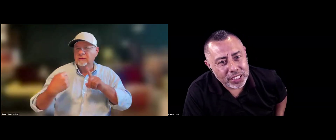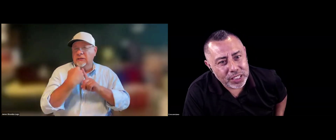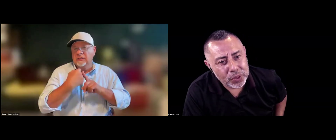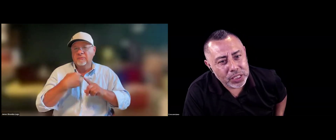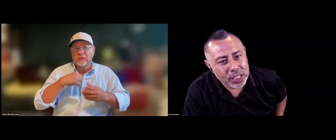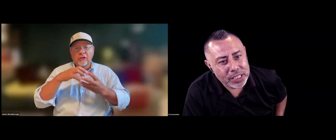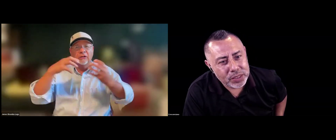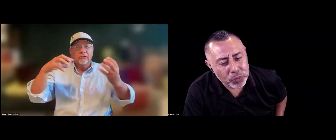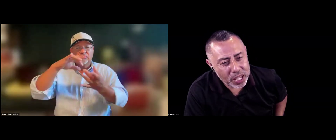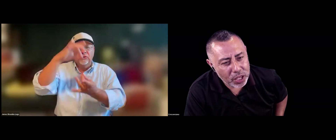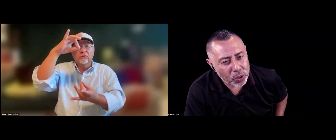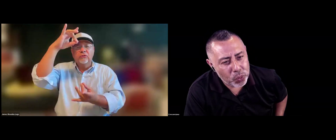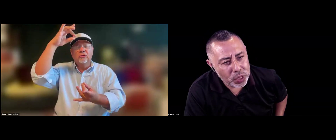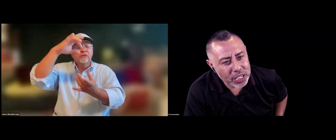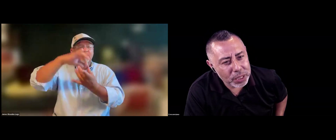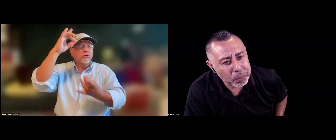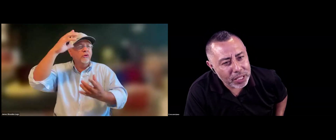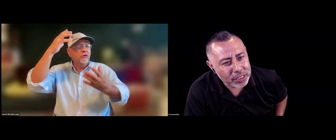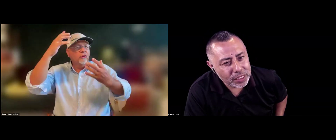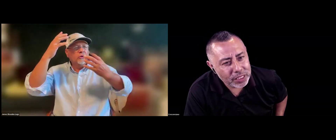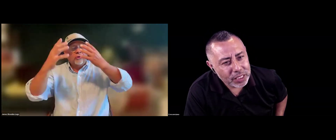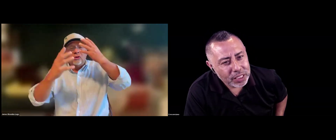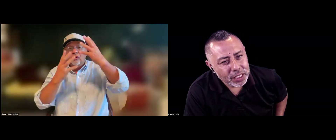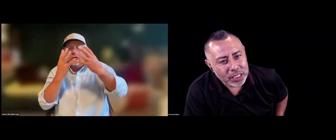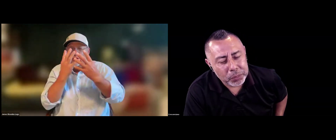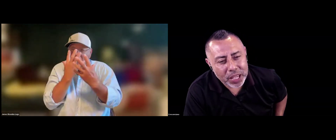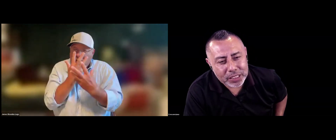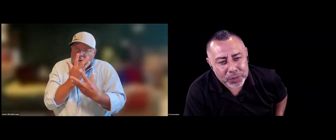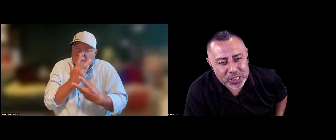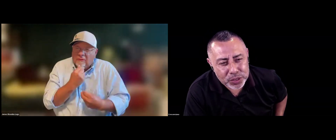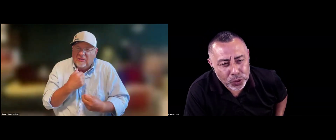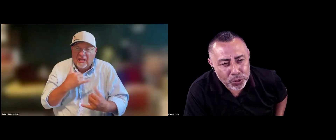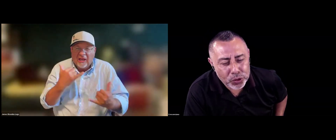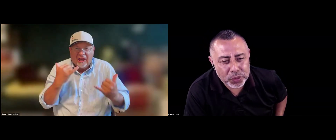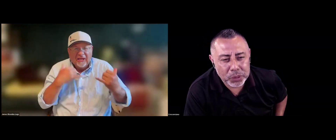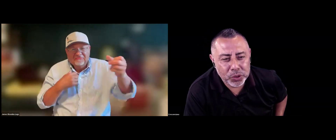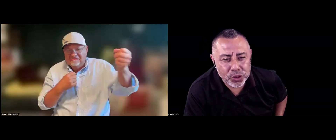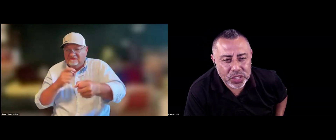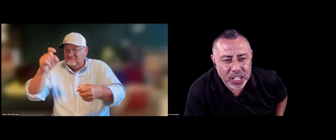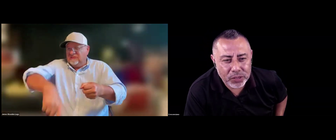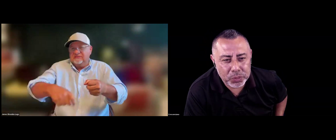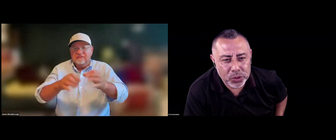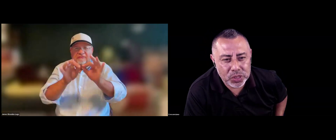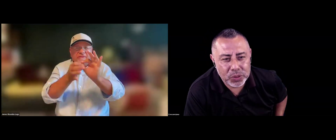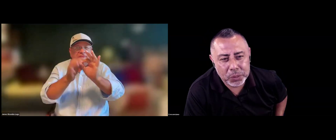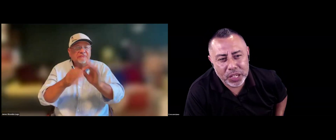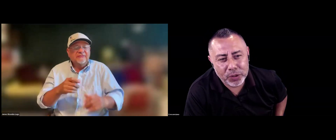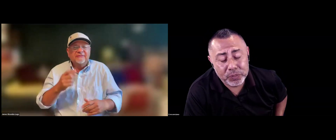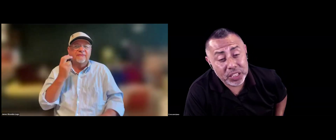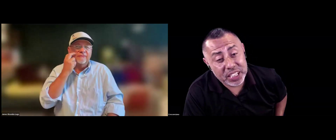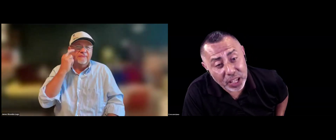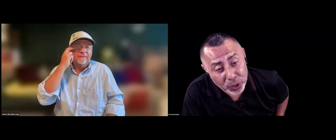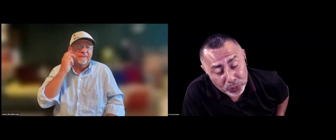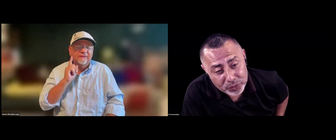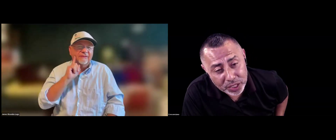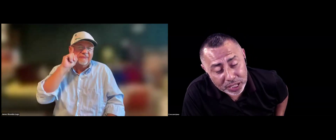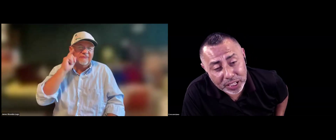And then I realized, wow, what an impact. Impacted my soul to be able to understand what music was about now.